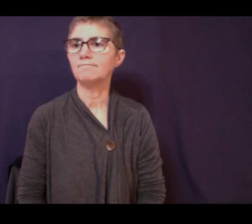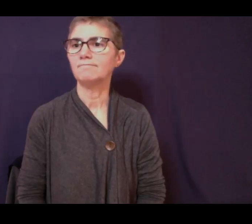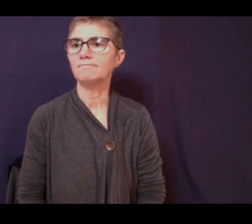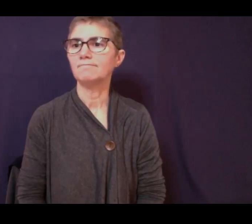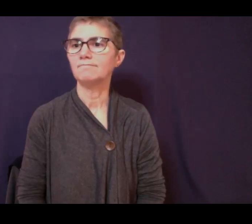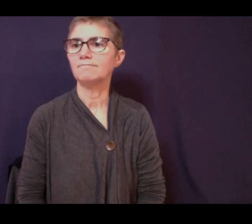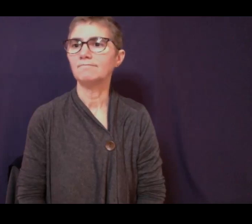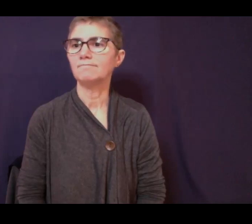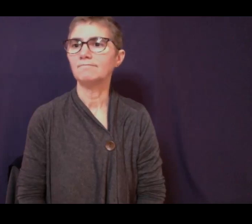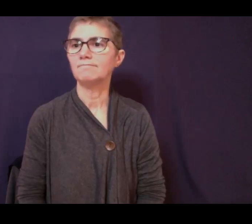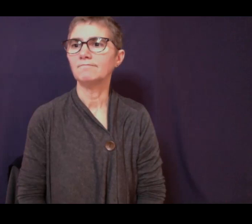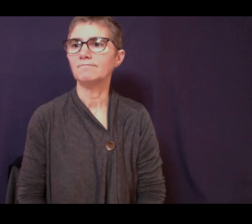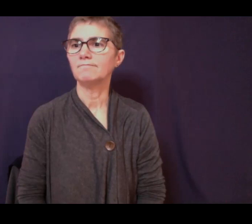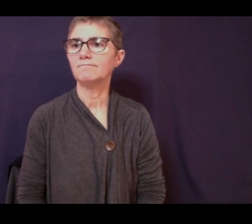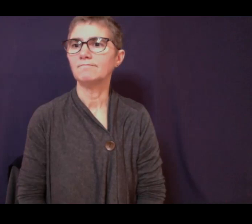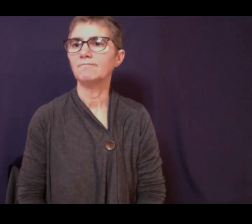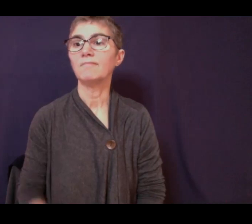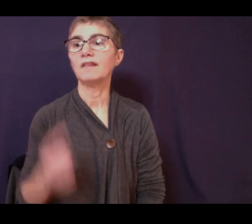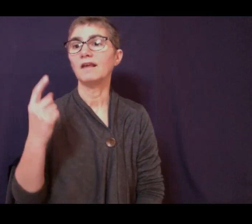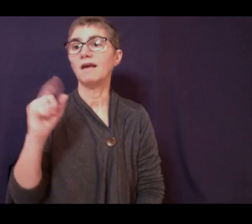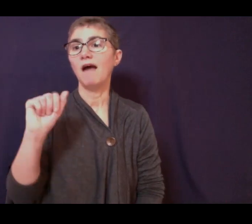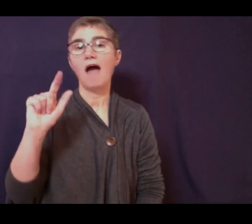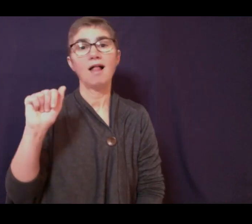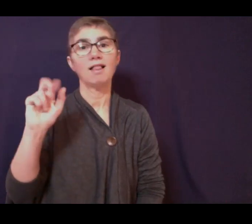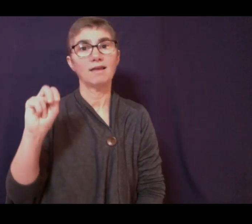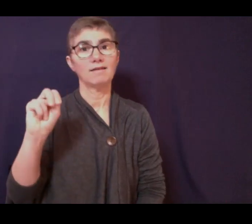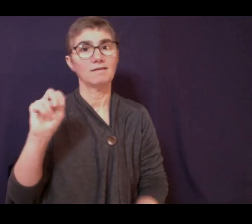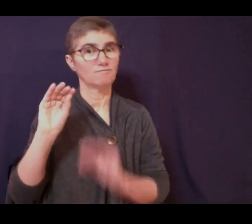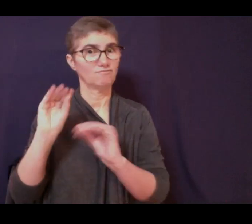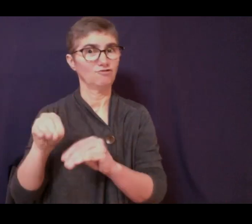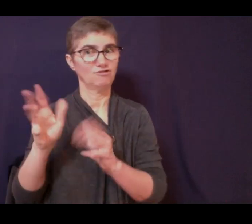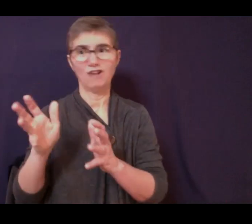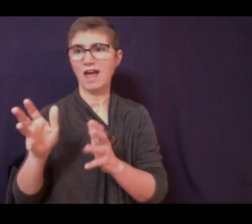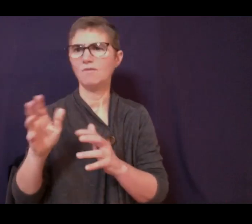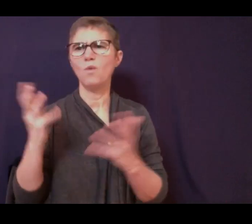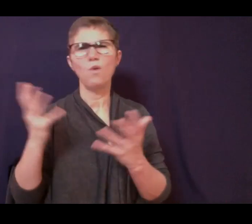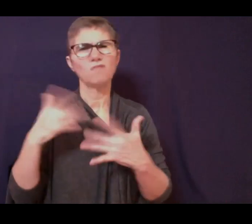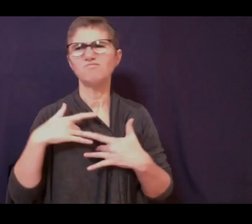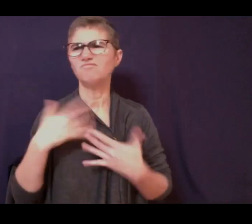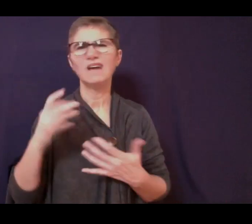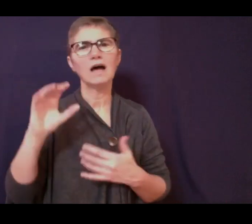what is the status of mini horses and are we seeing any other animals in